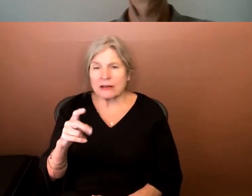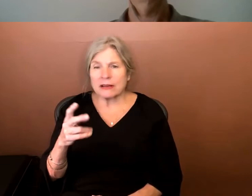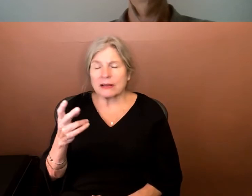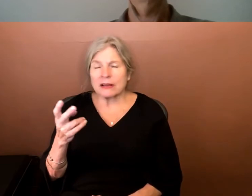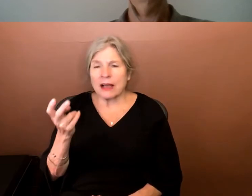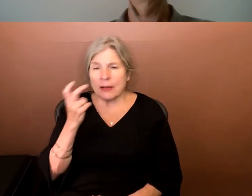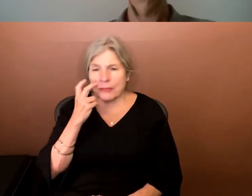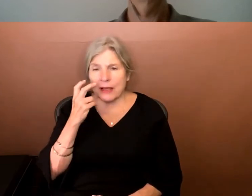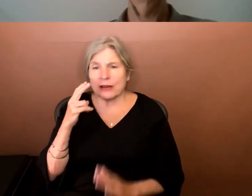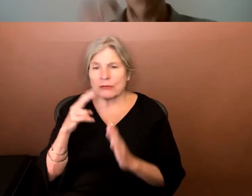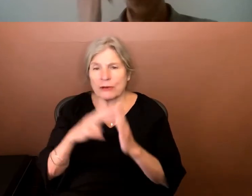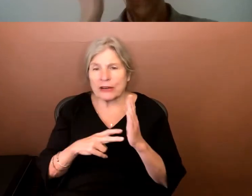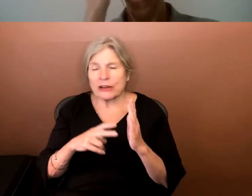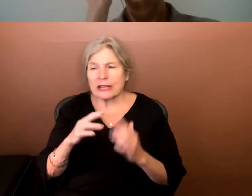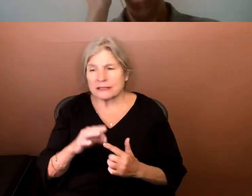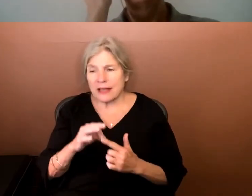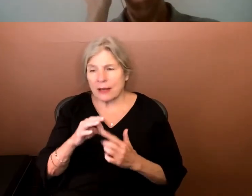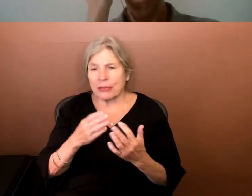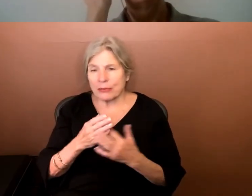er other than through description.